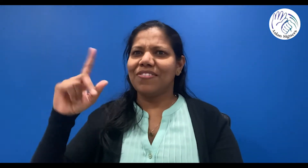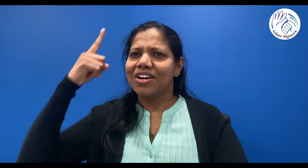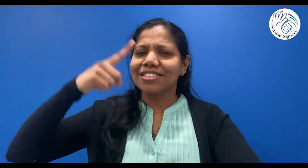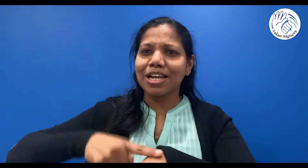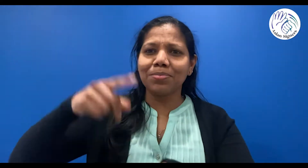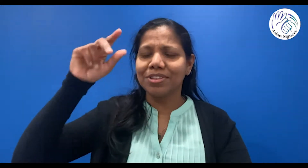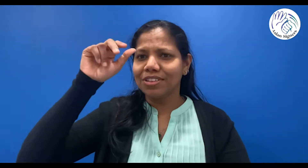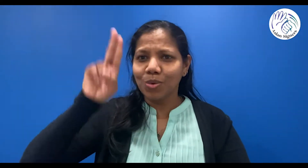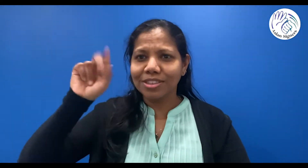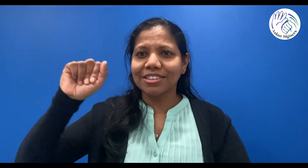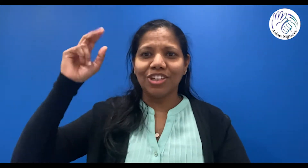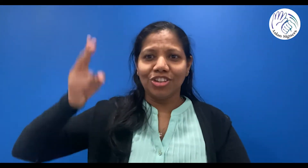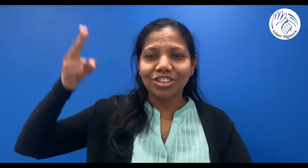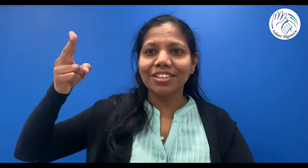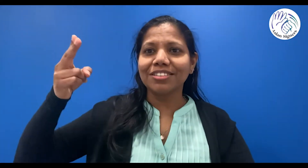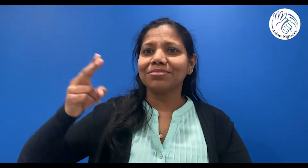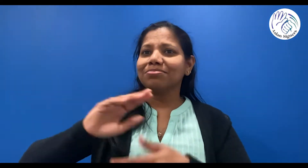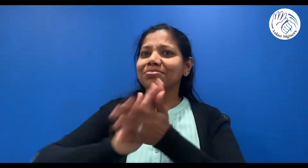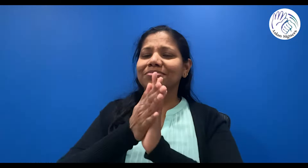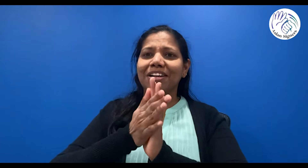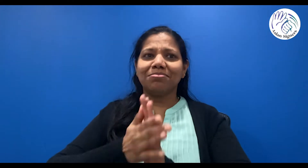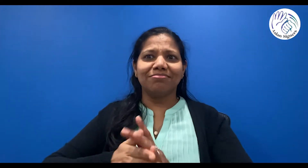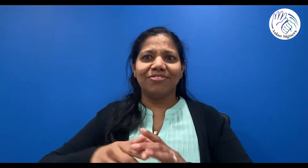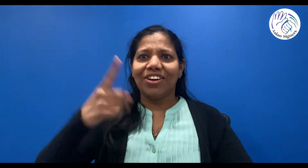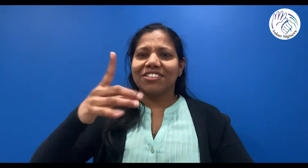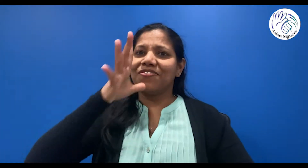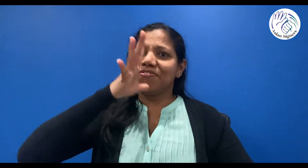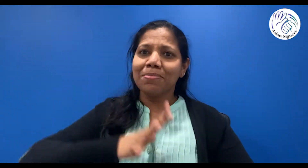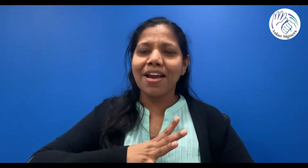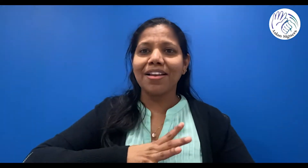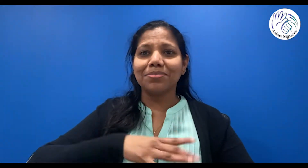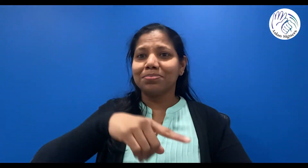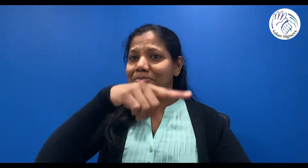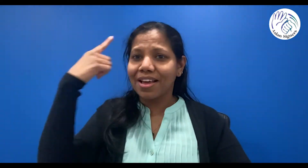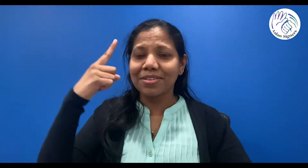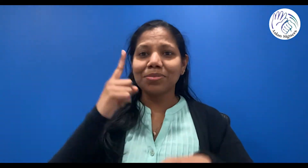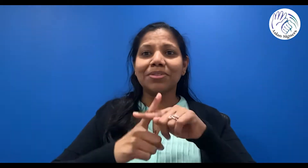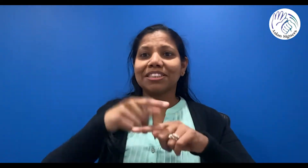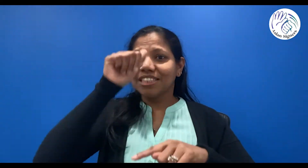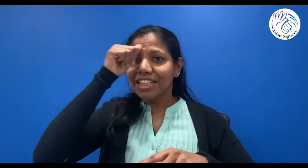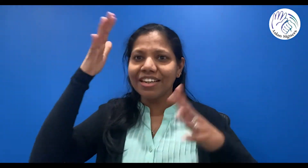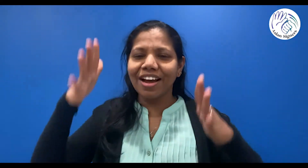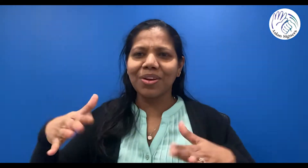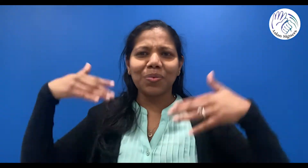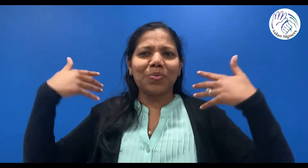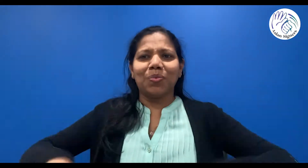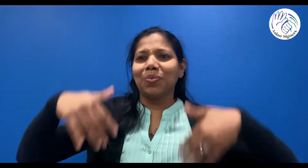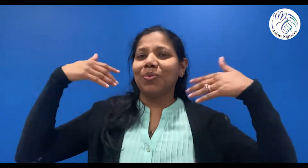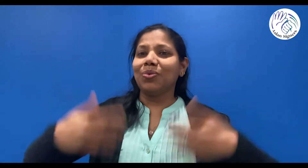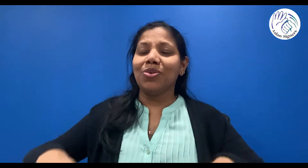is the first ever female, Black and Indian Vice President in the history of the United States! Wow!